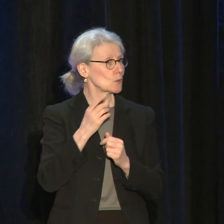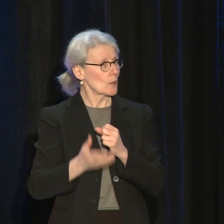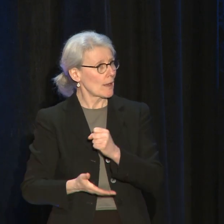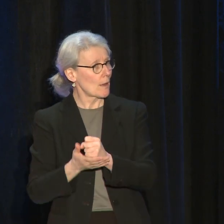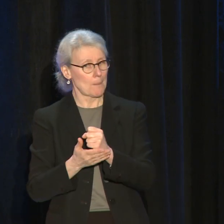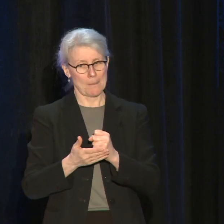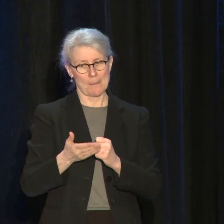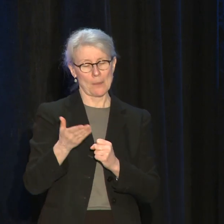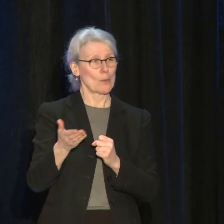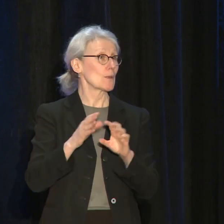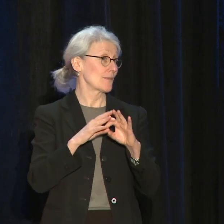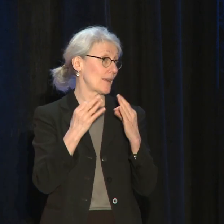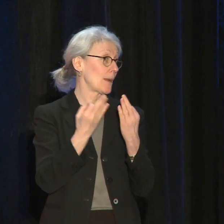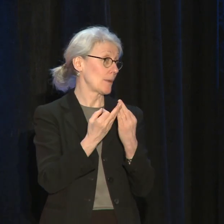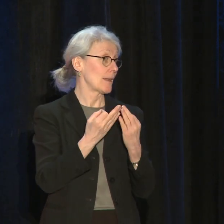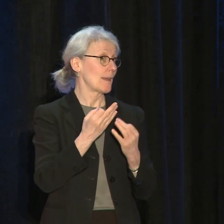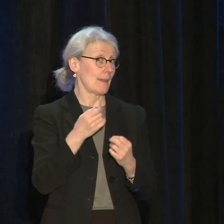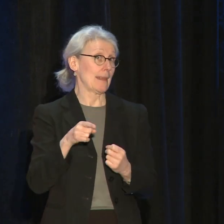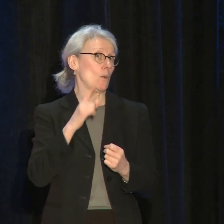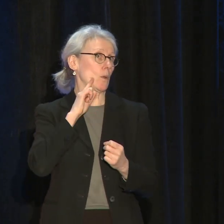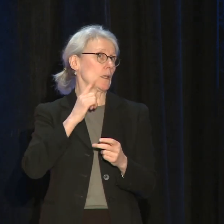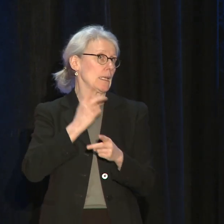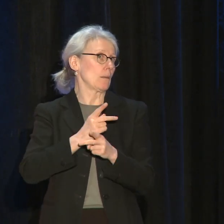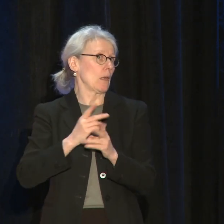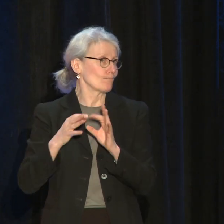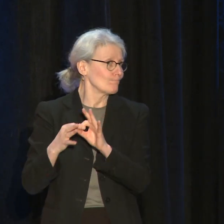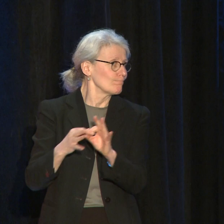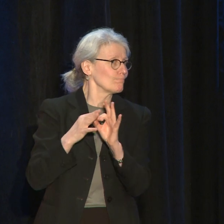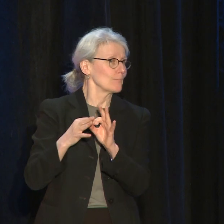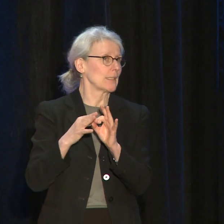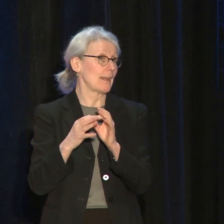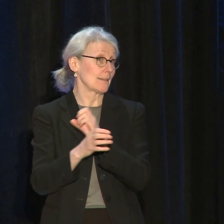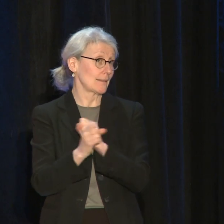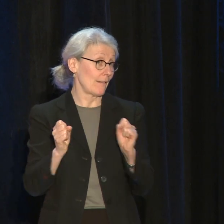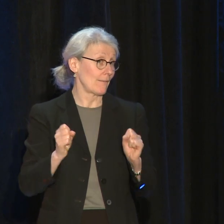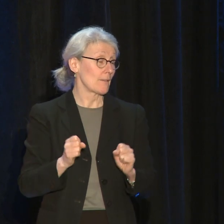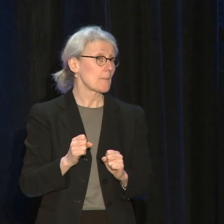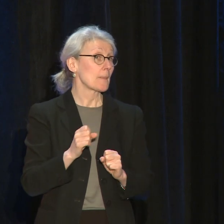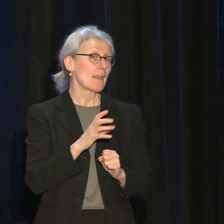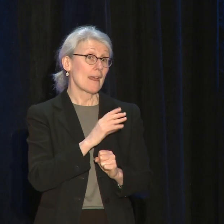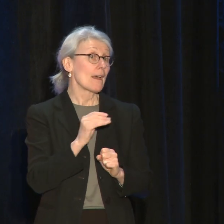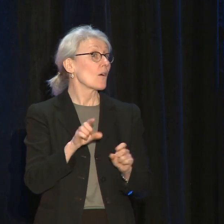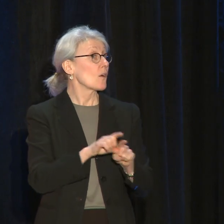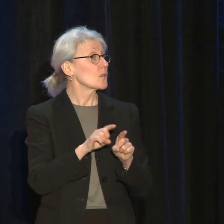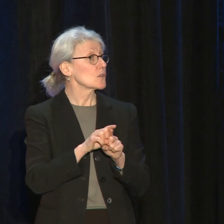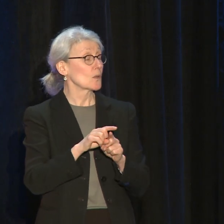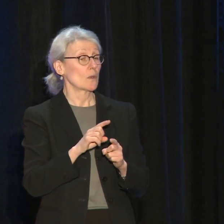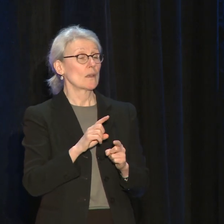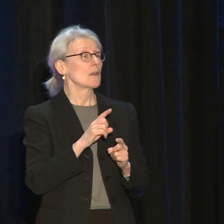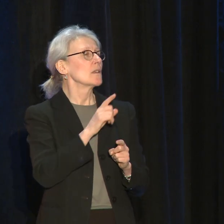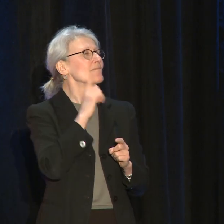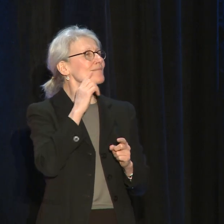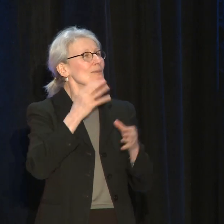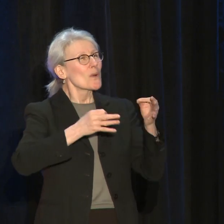need and that will actually keep people safe, including transformative justice efforts that